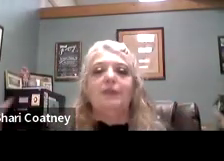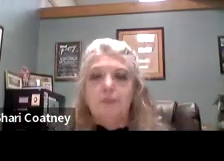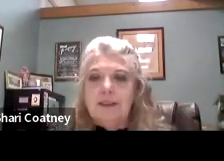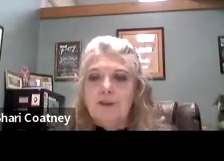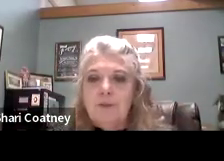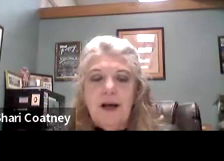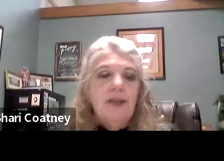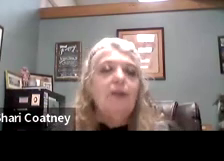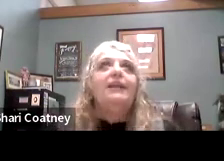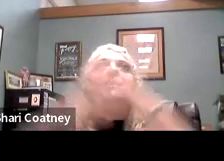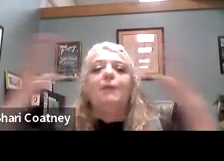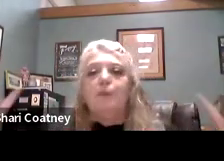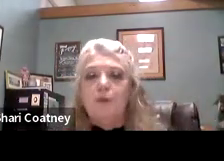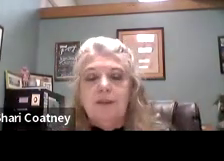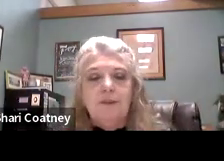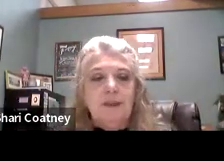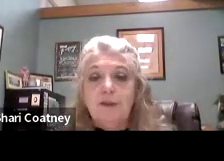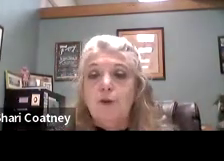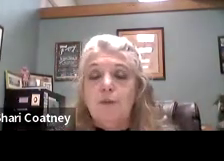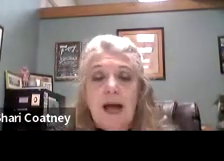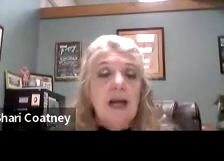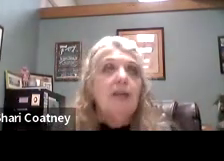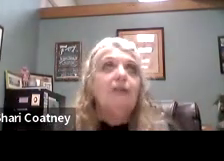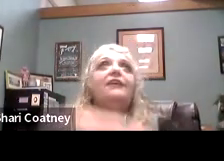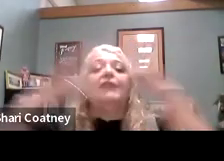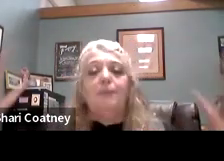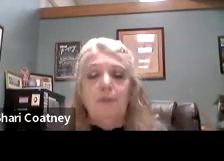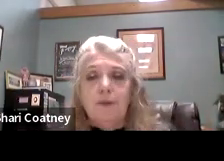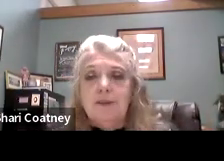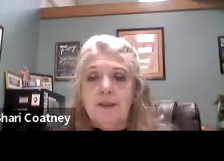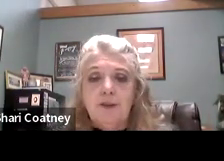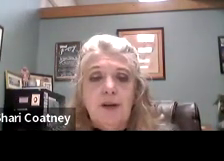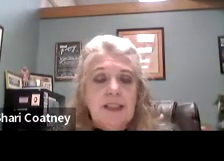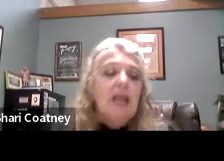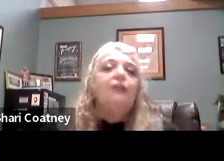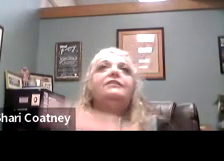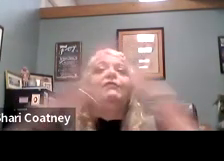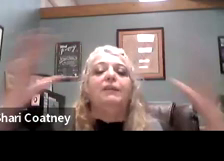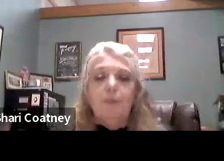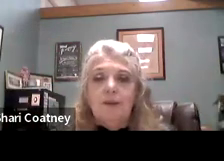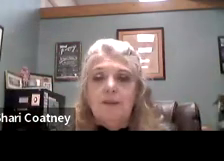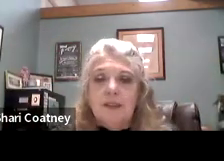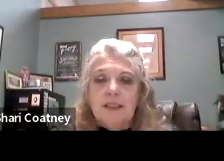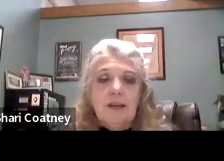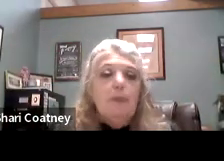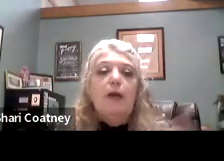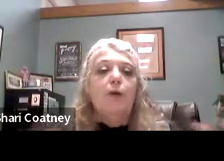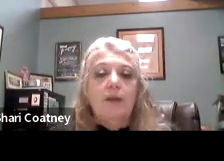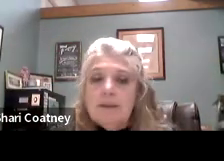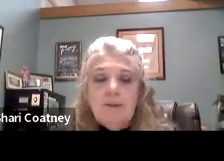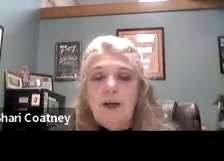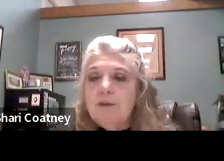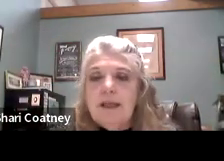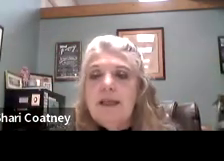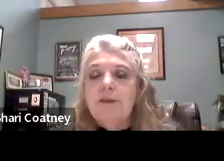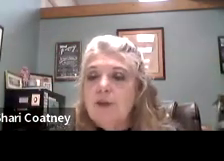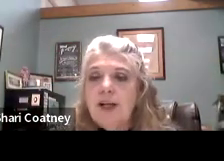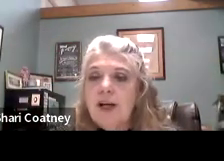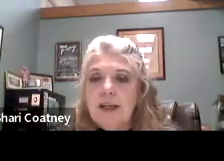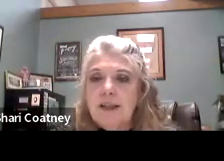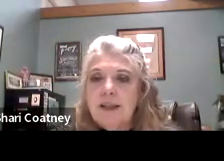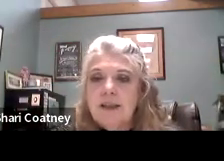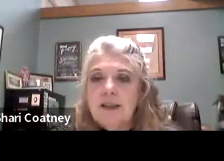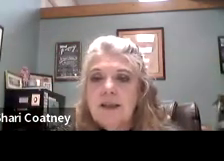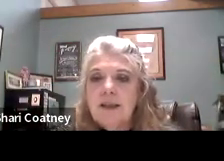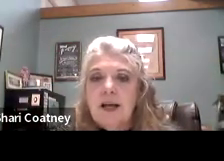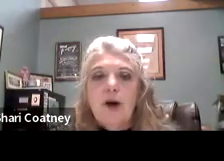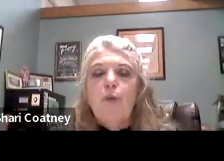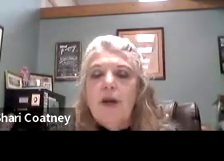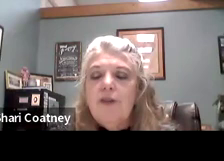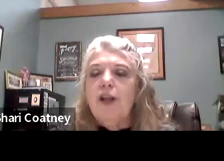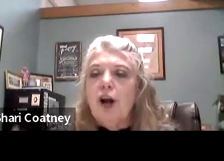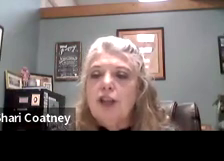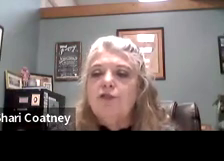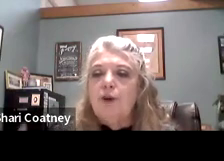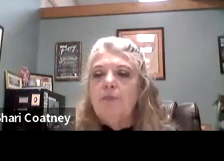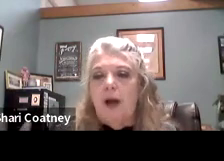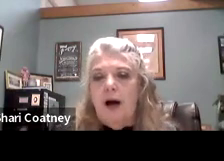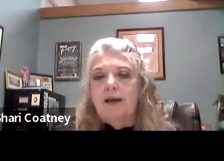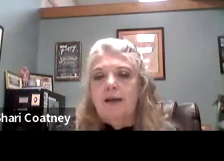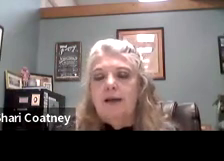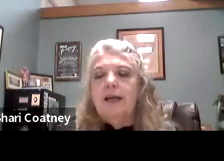Women are people with disabilities a well.